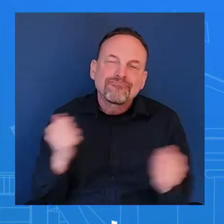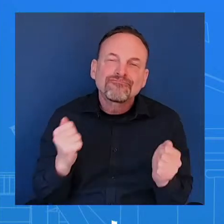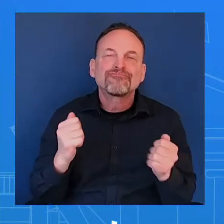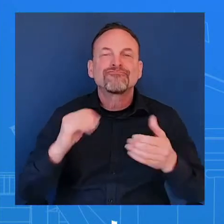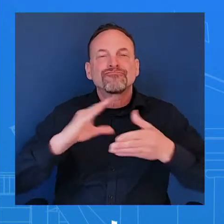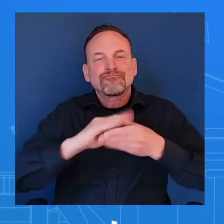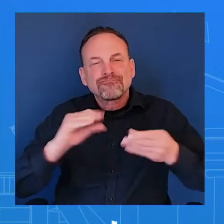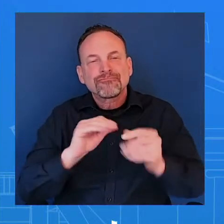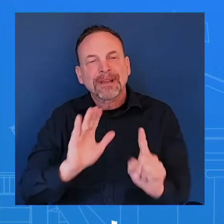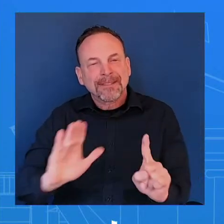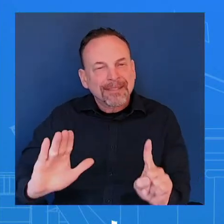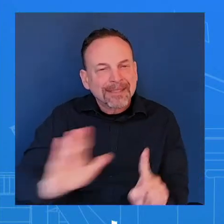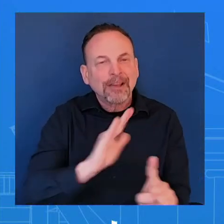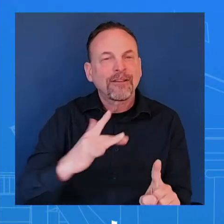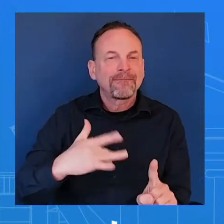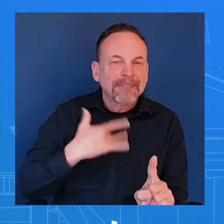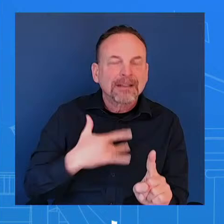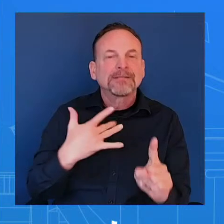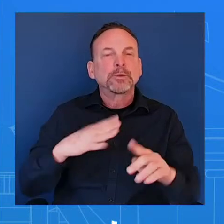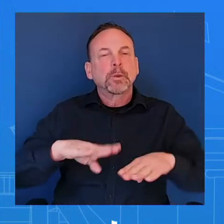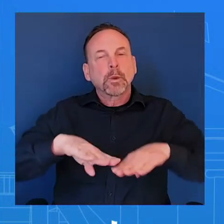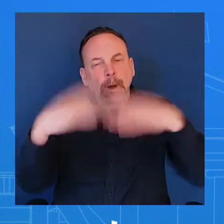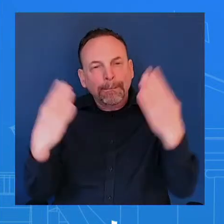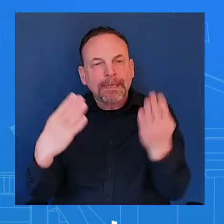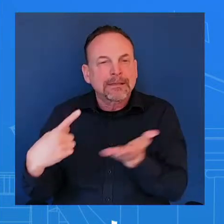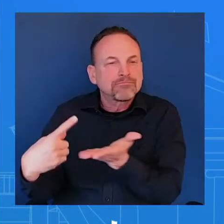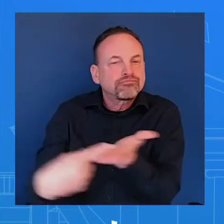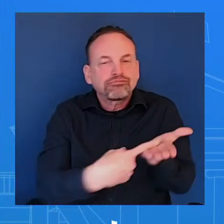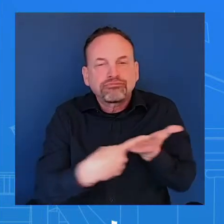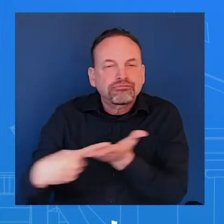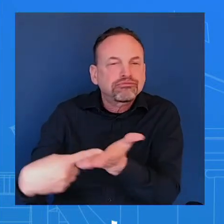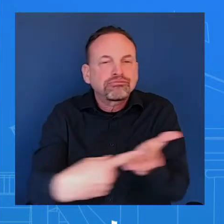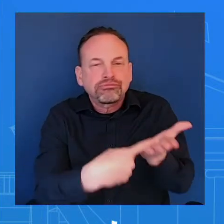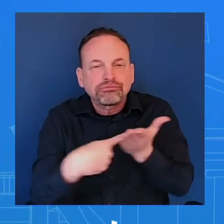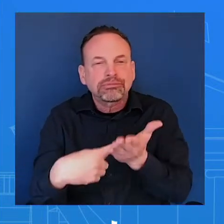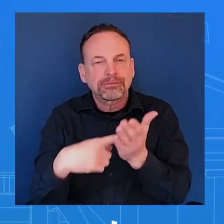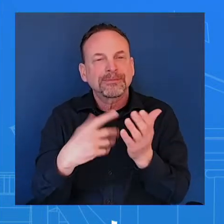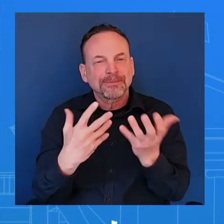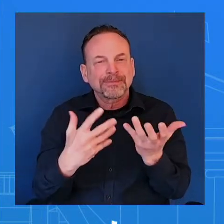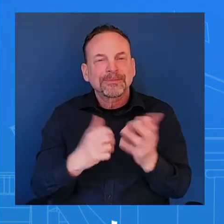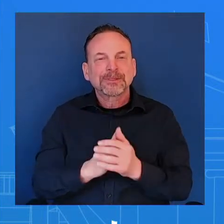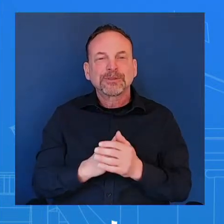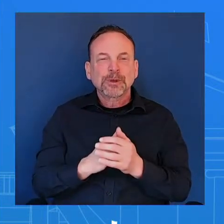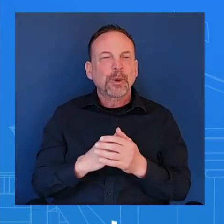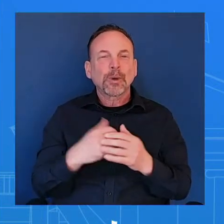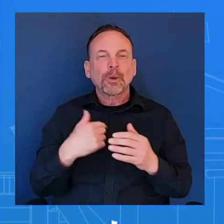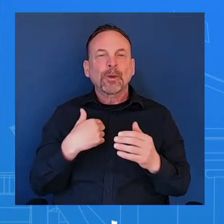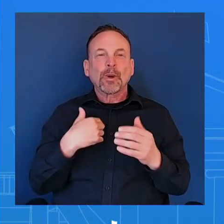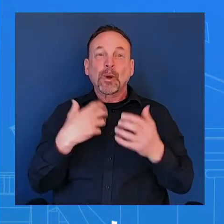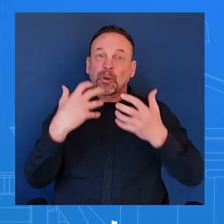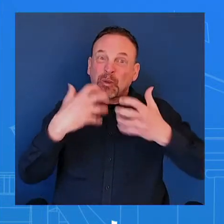those conversations are in confidence. So, don't want to read out who's been in the meeting or -- or any specifics in that realm.